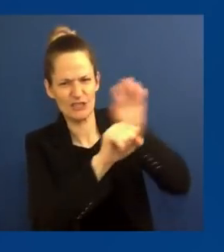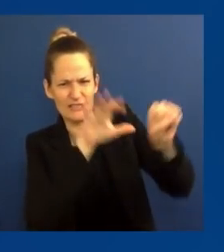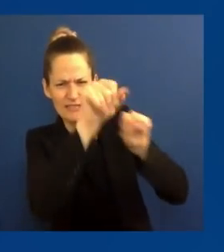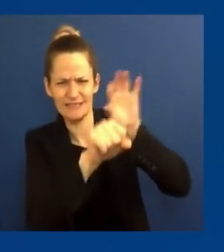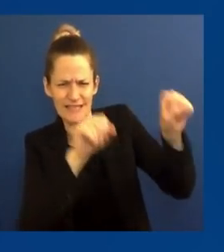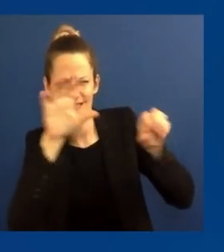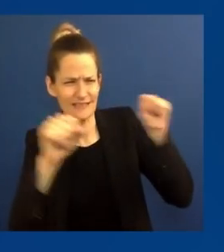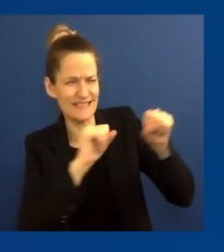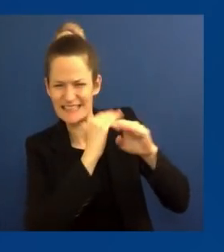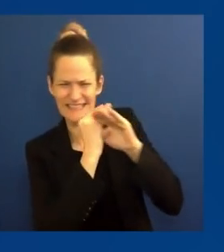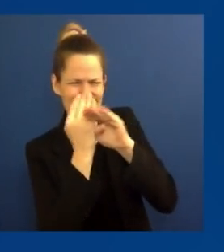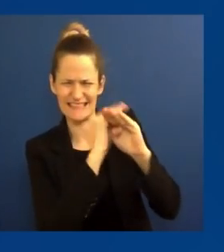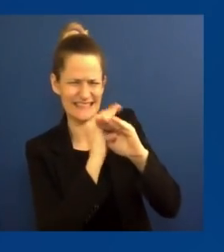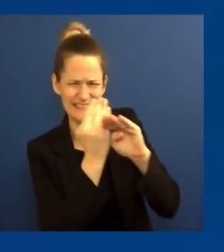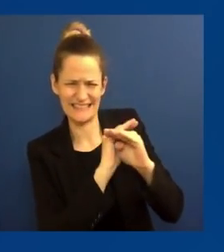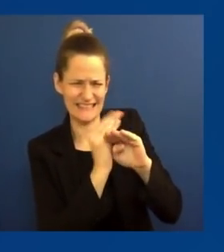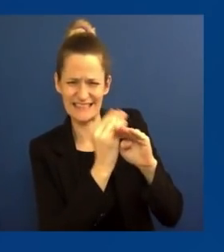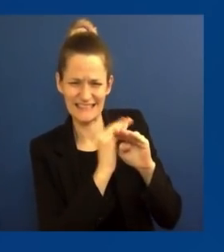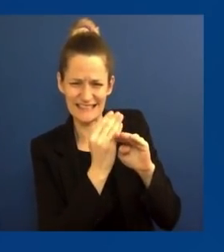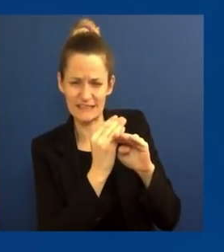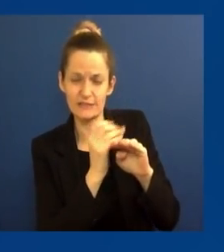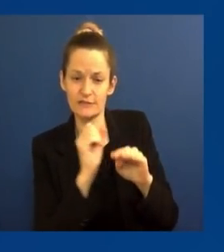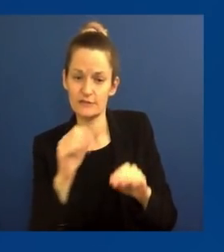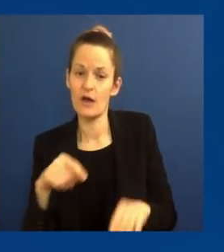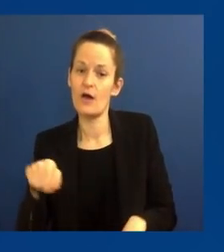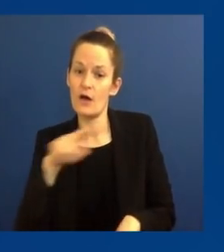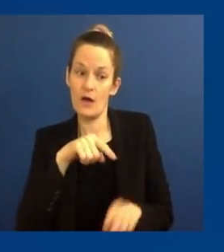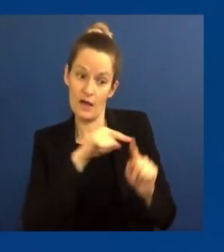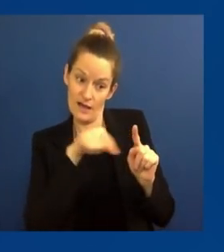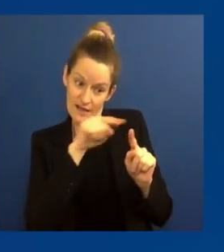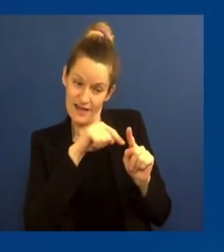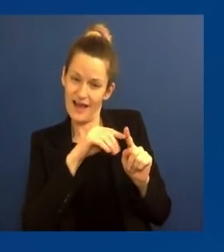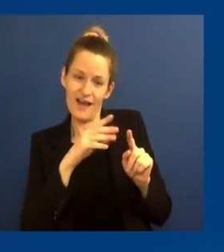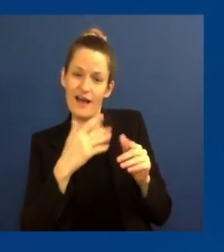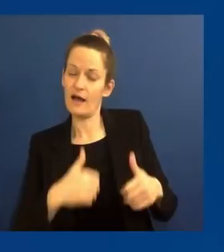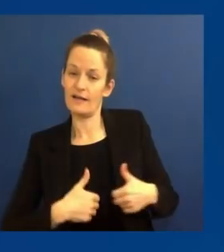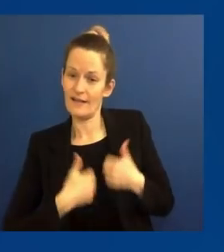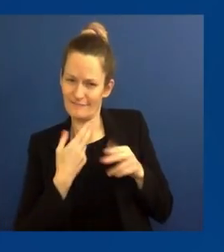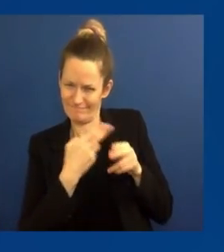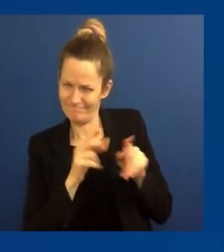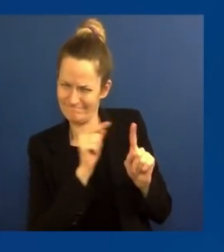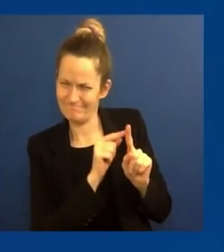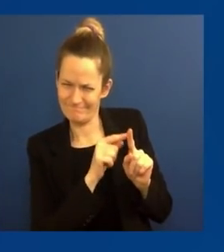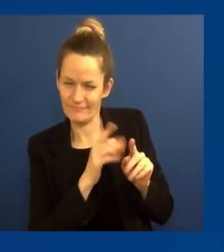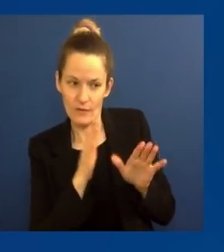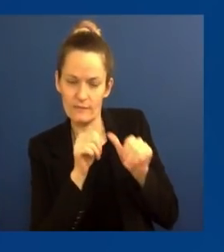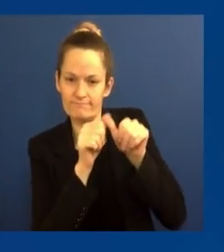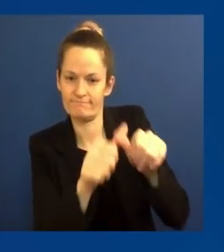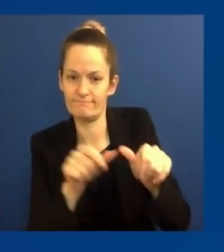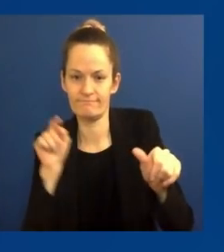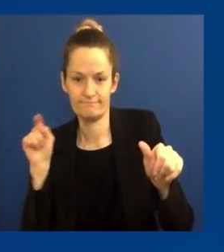And so, the current vaccines, particularly with regard to boosting the current regimens,